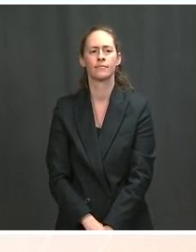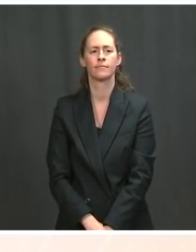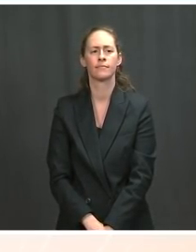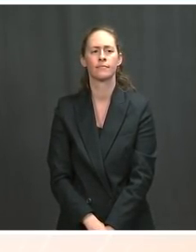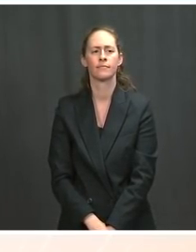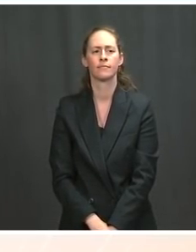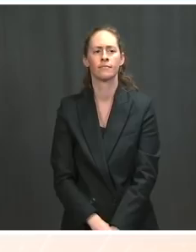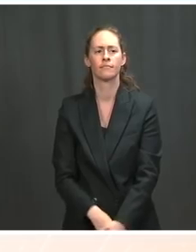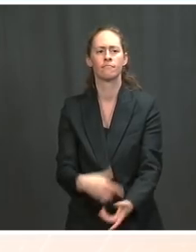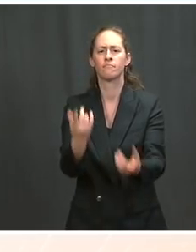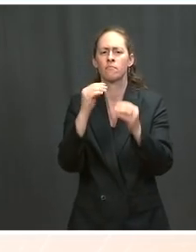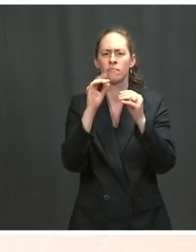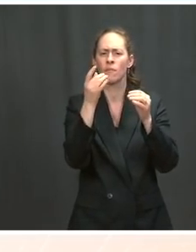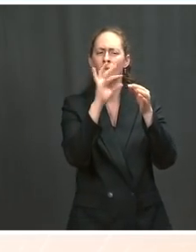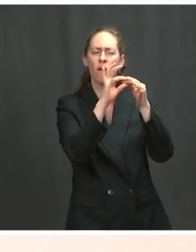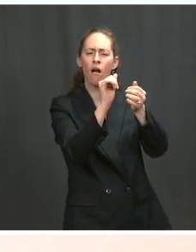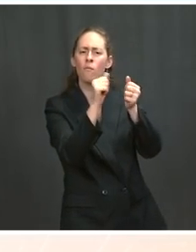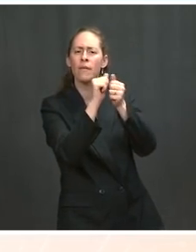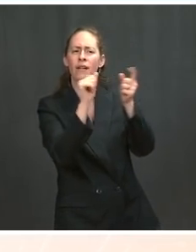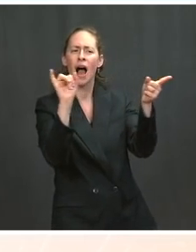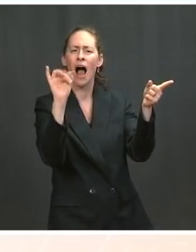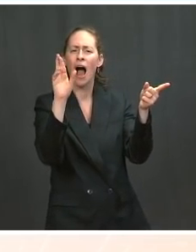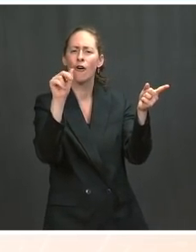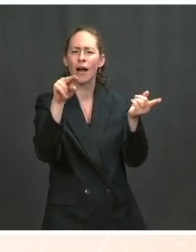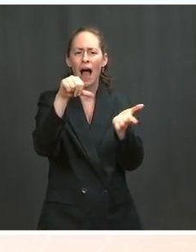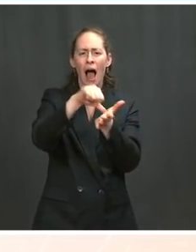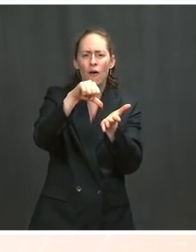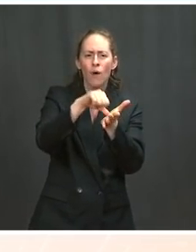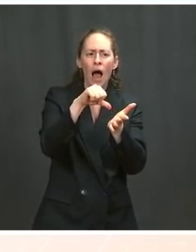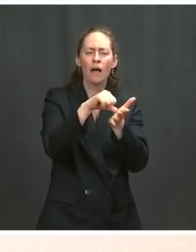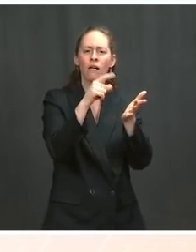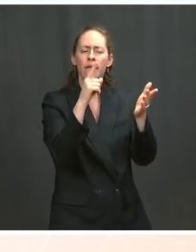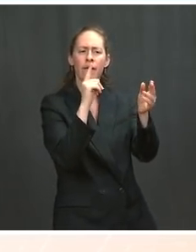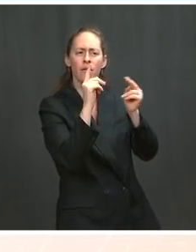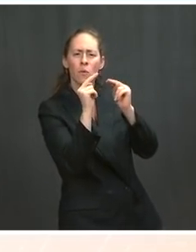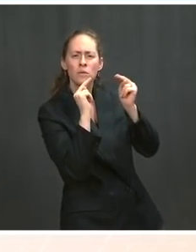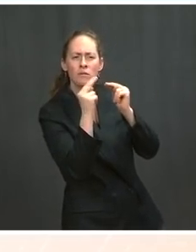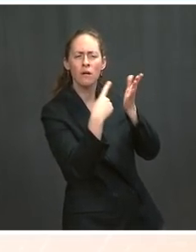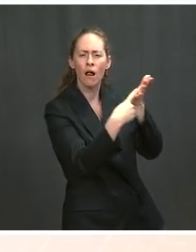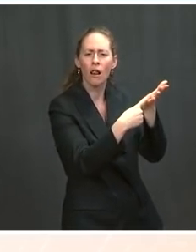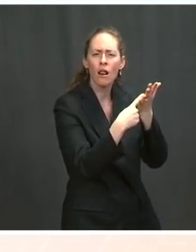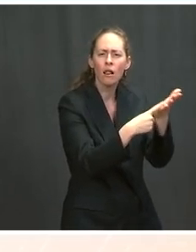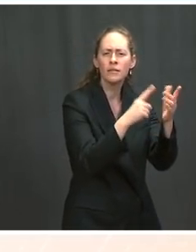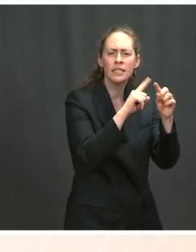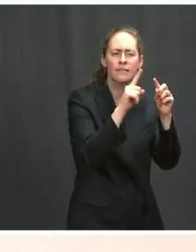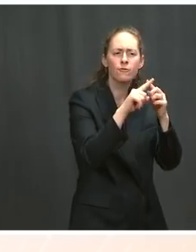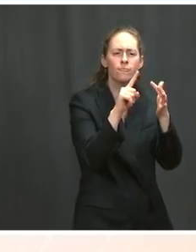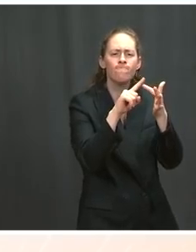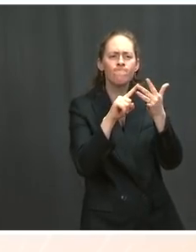has been a part of those discussions, but we've also talked about the fact that the position of the administration continues to be